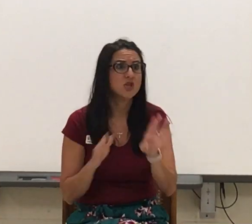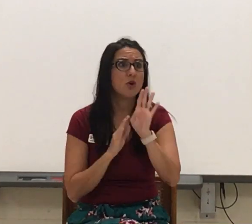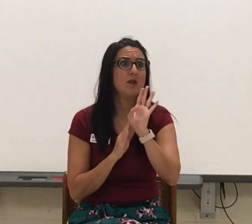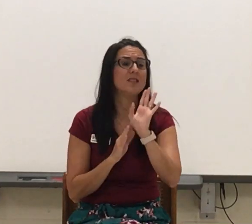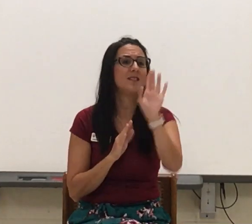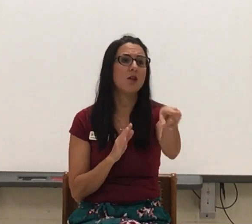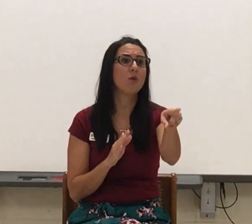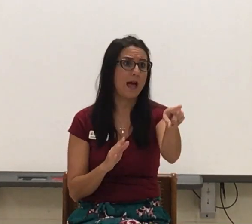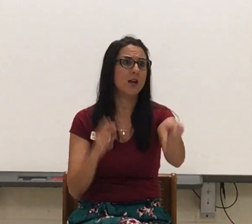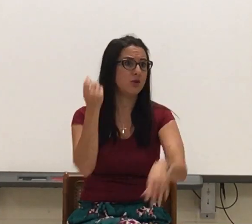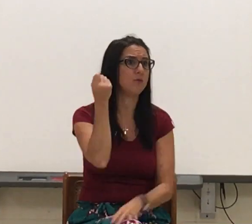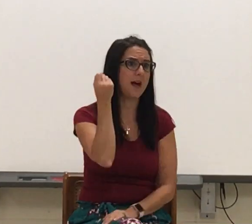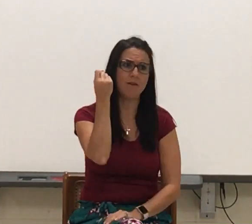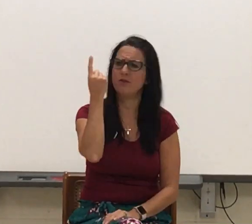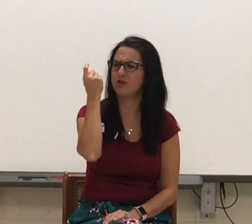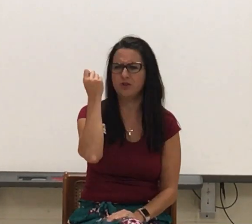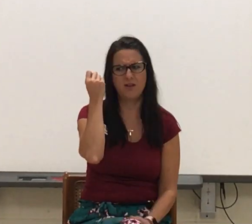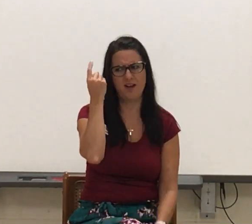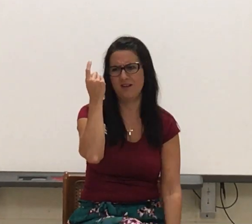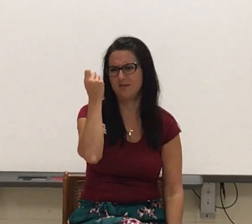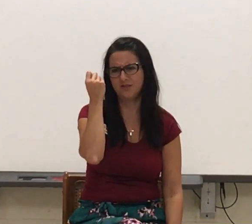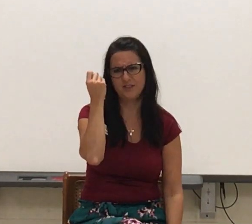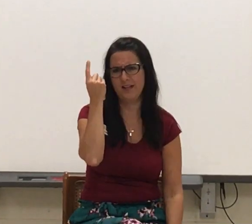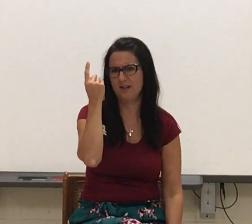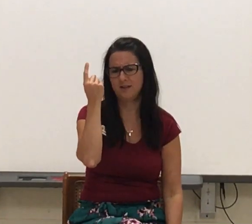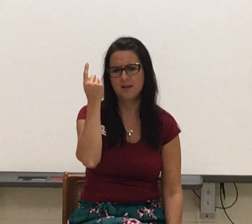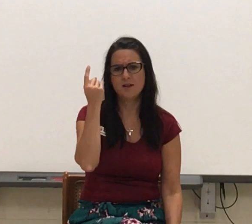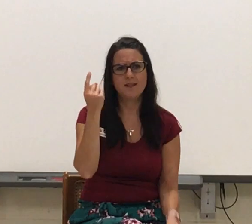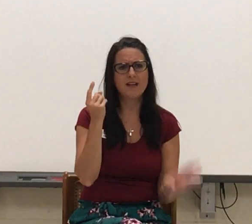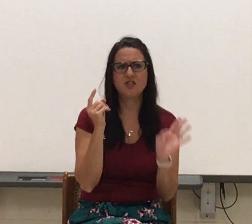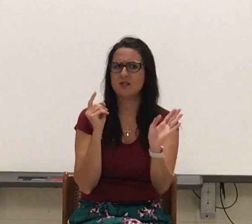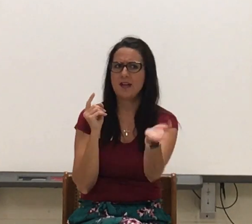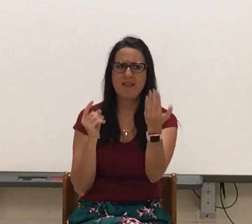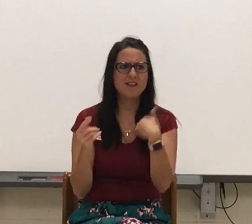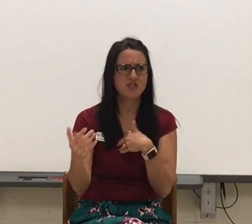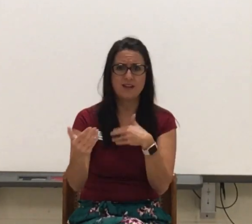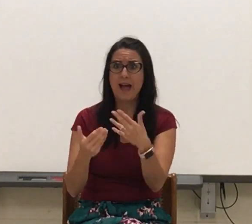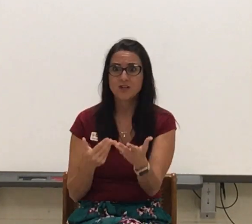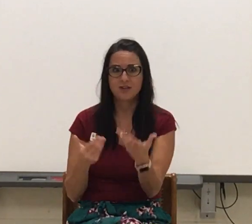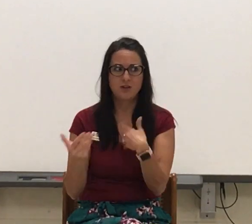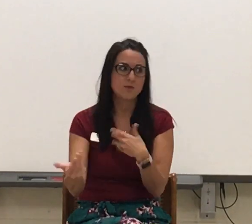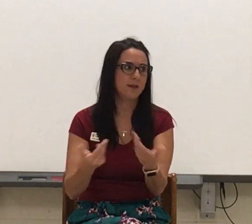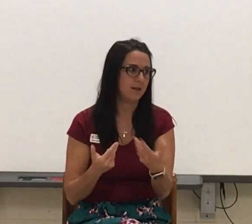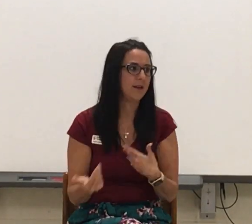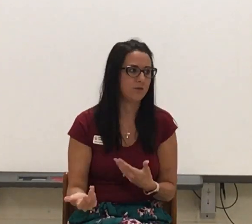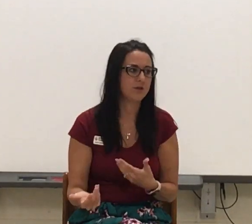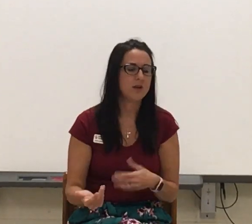So it's still ok to do that for sure... like "I don't understand" that's just that actually using the language.